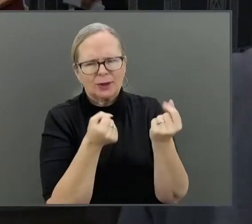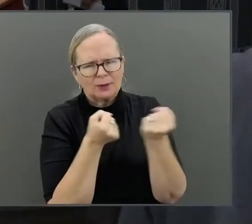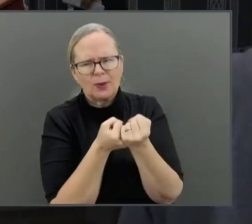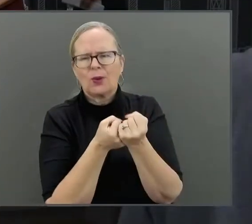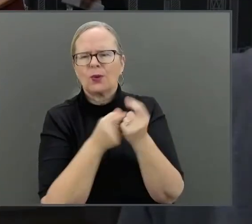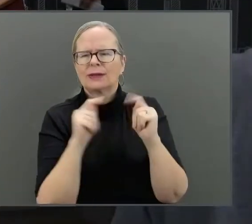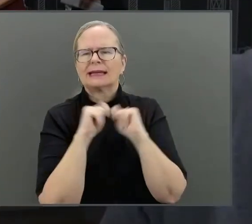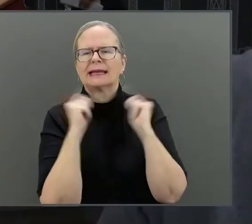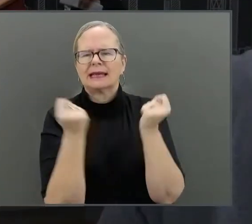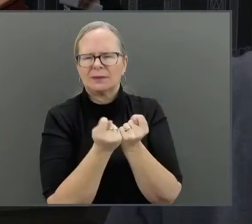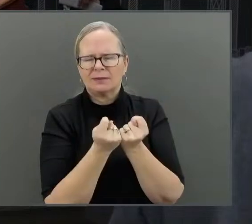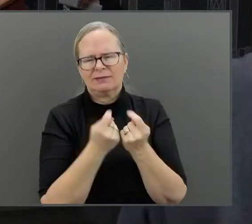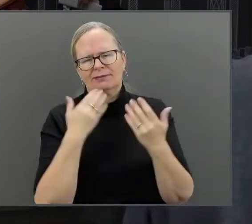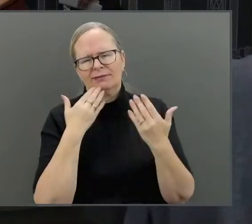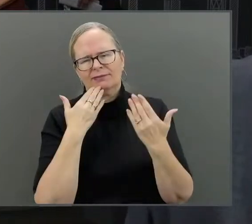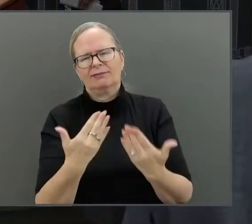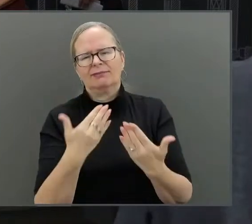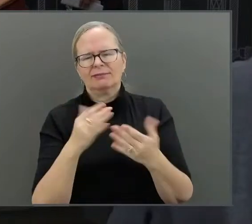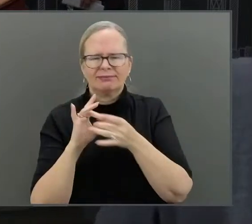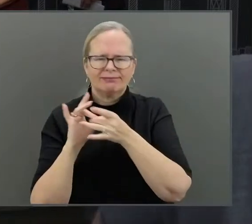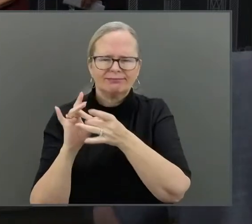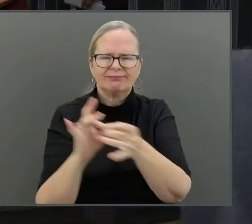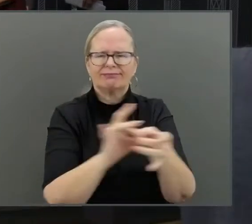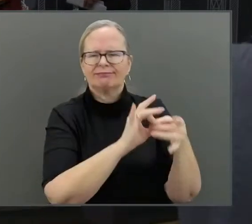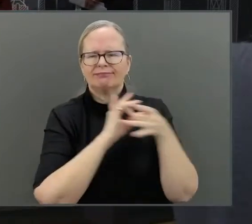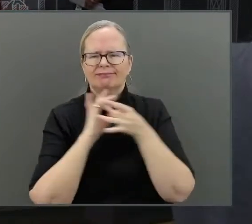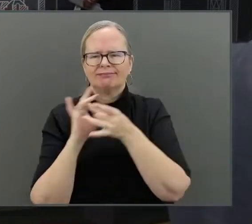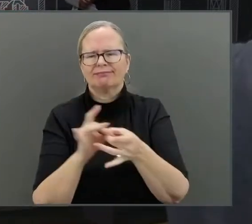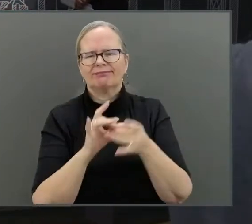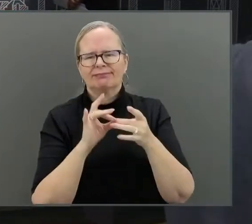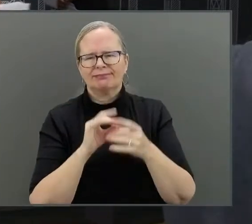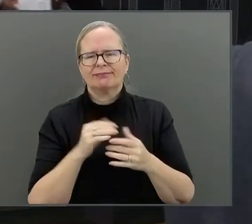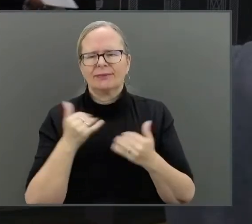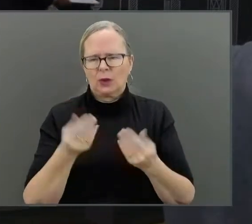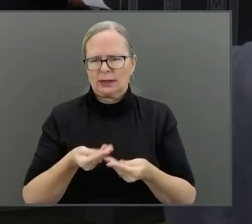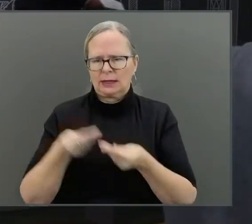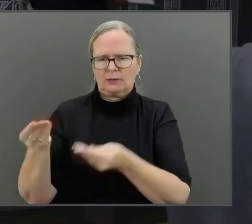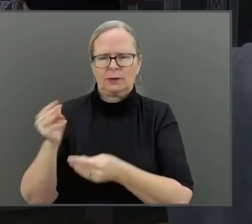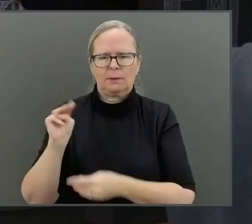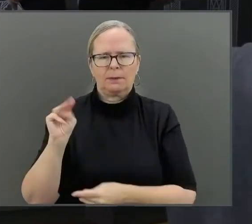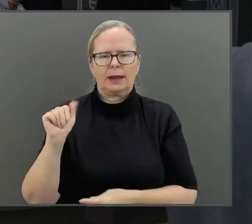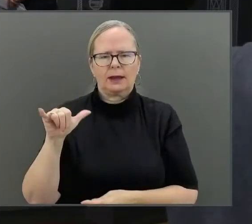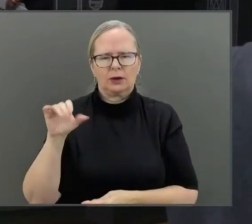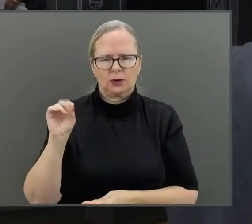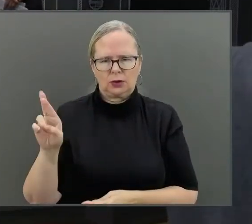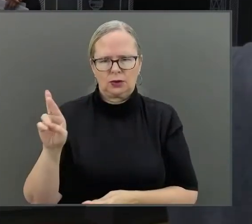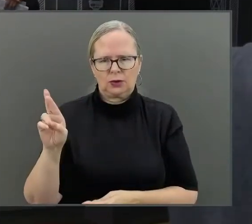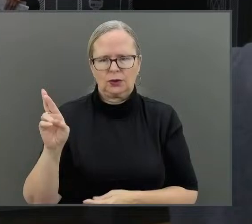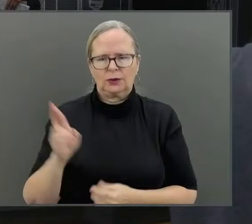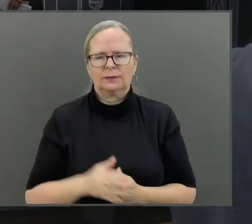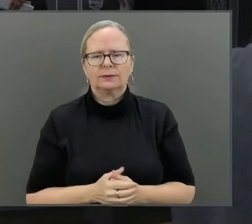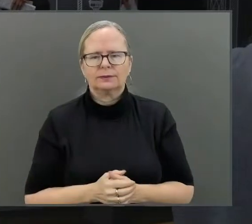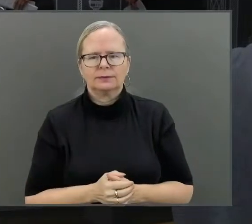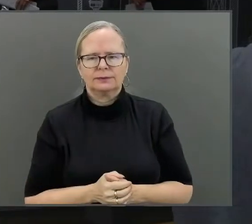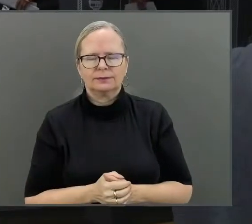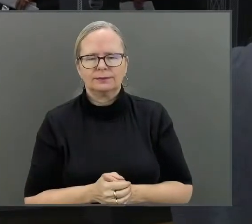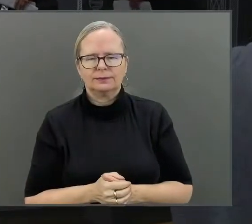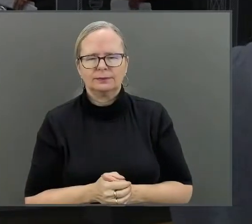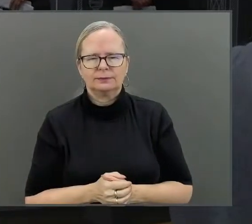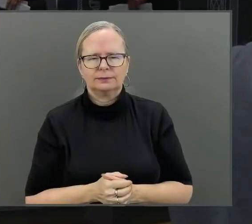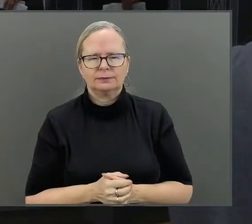I'll now re turn it over to Mayor gondek thanks for that update Michael and I know a lot